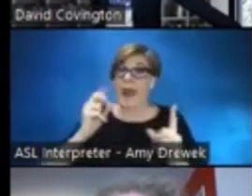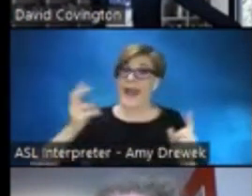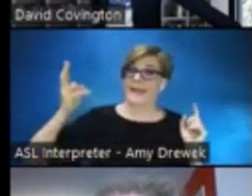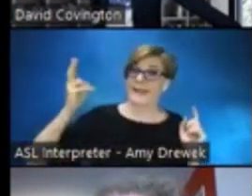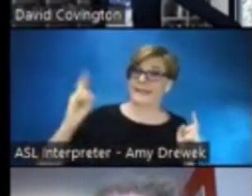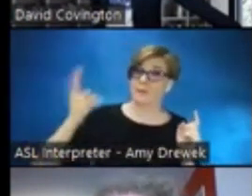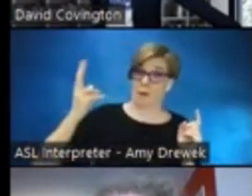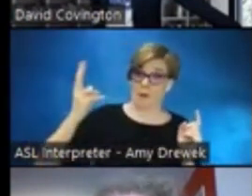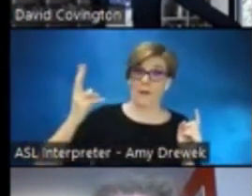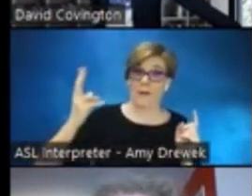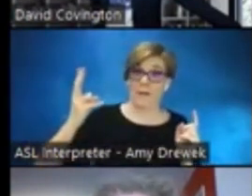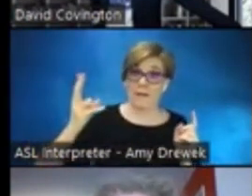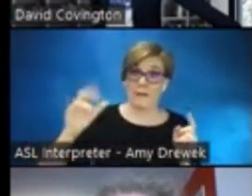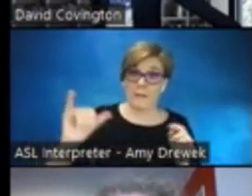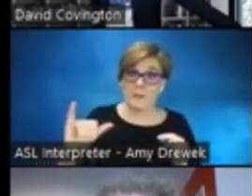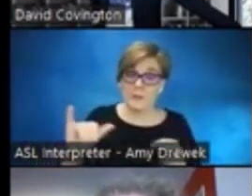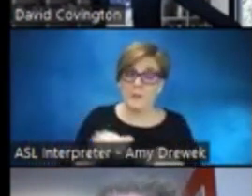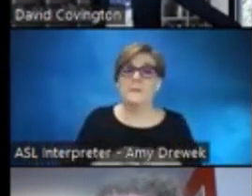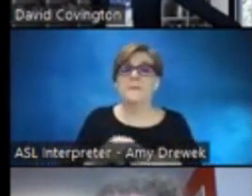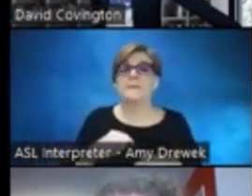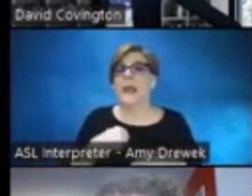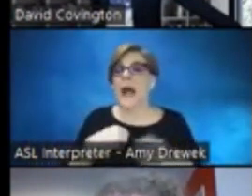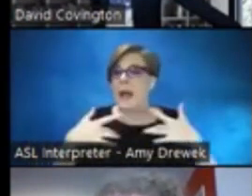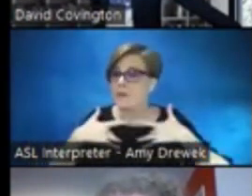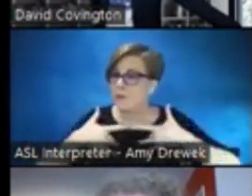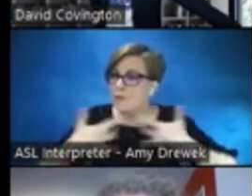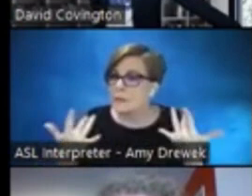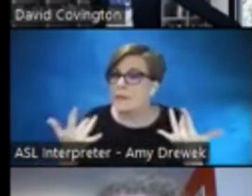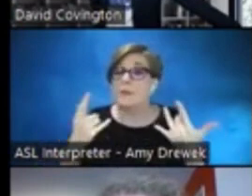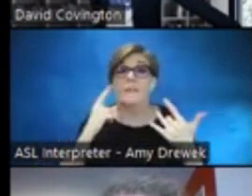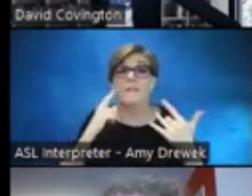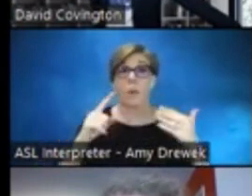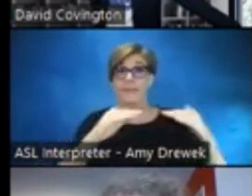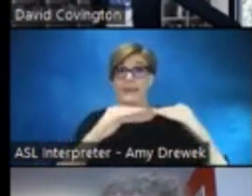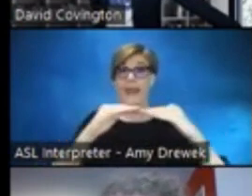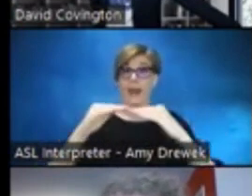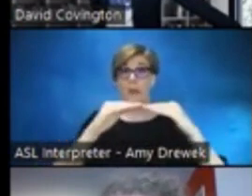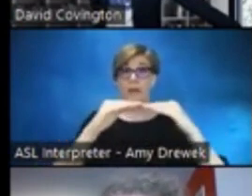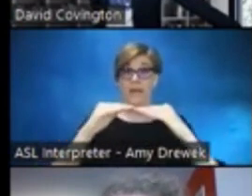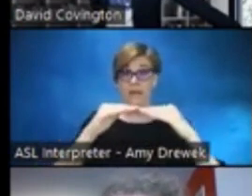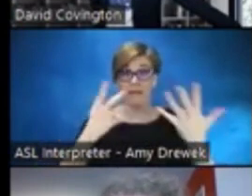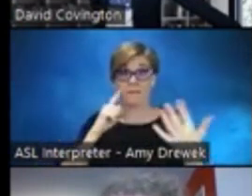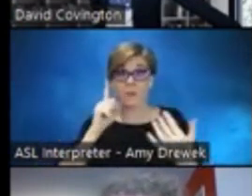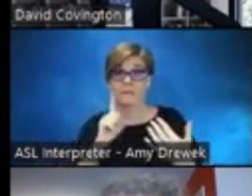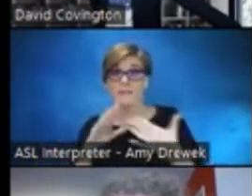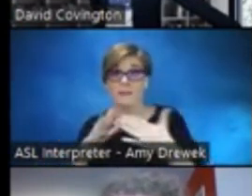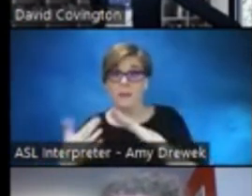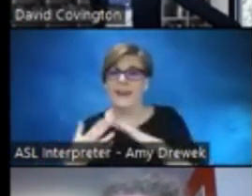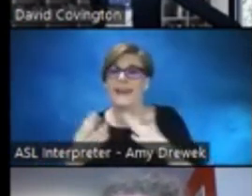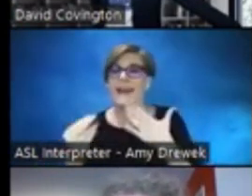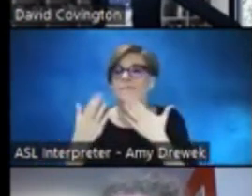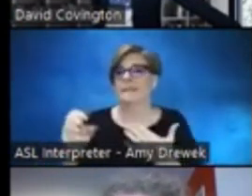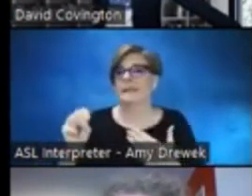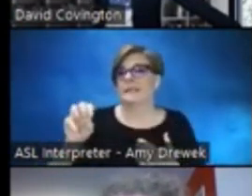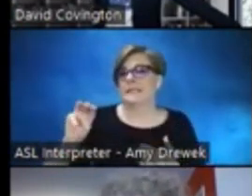I AM THRILLED FOR THE EQUITY ON THIS AND REALLY THANK SAMHSA'S LEADERSHIP AND ALL OF